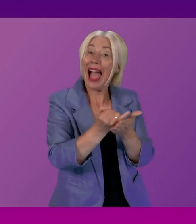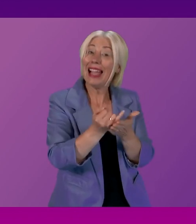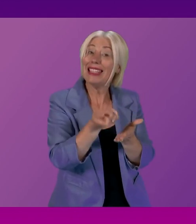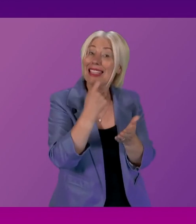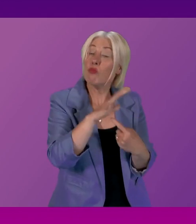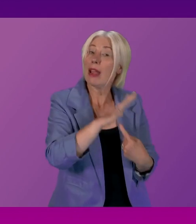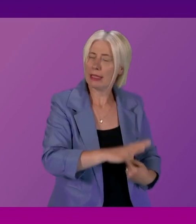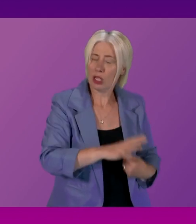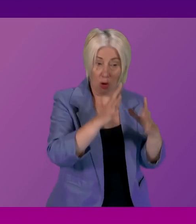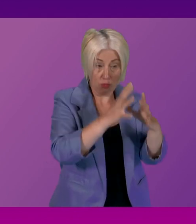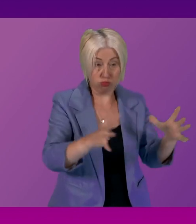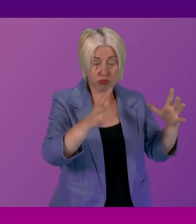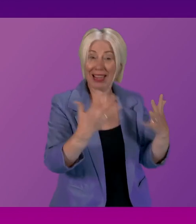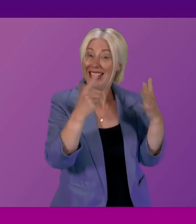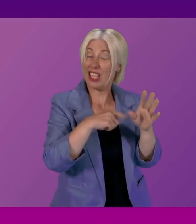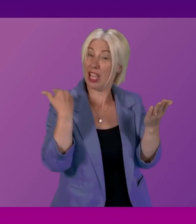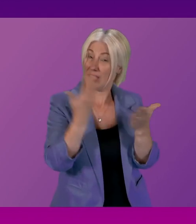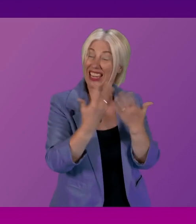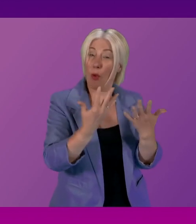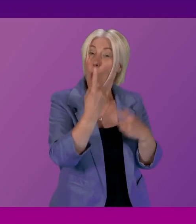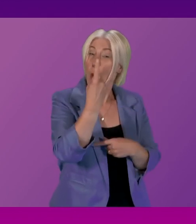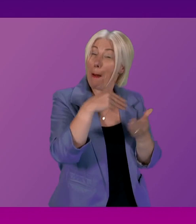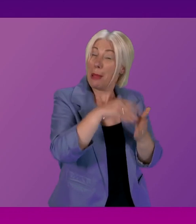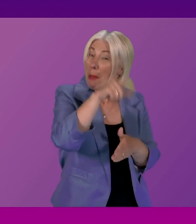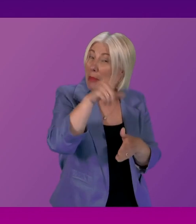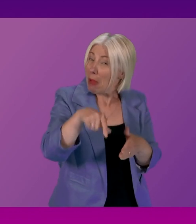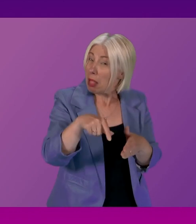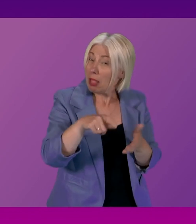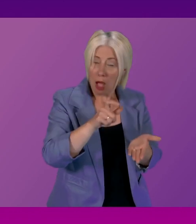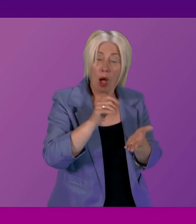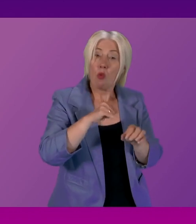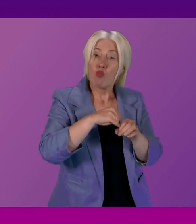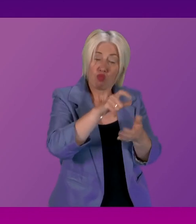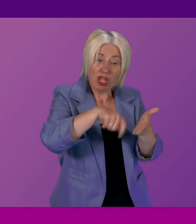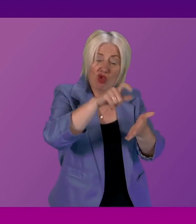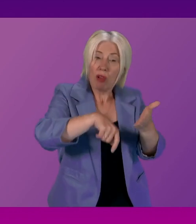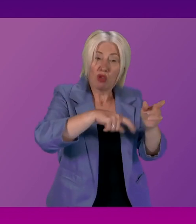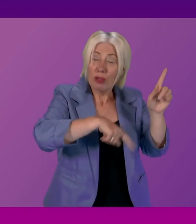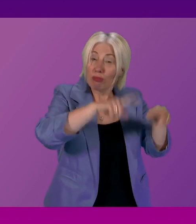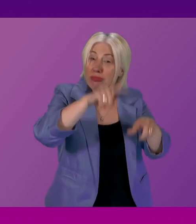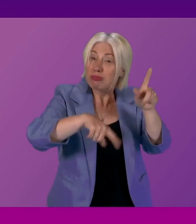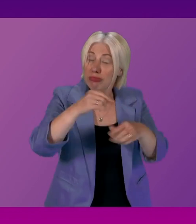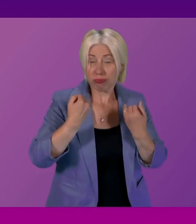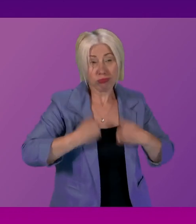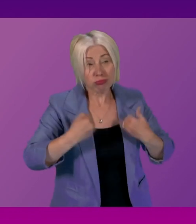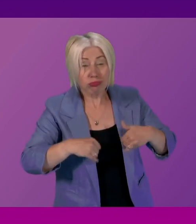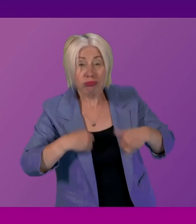increased over the past 10 years, to more than 1 million. Prescriptions are for a wide range of disorders and illnesses.